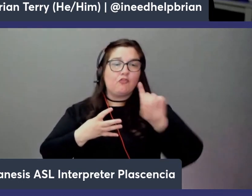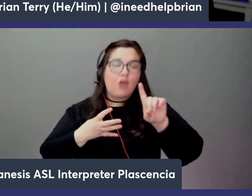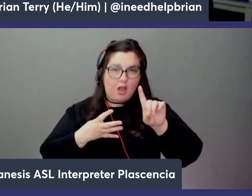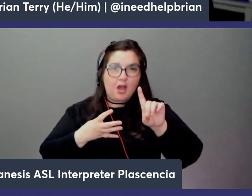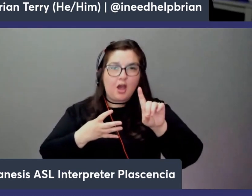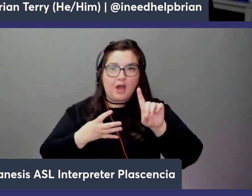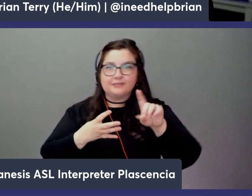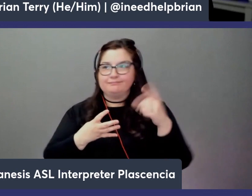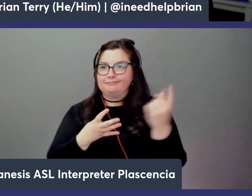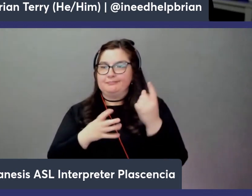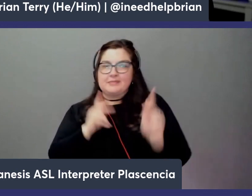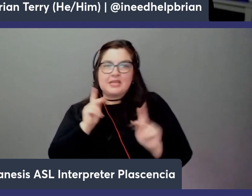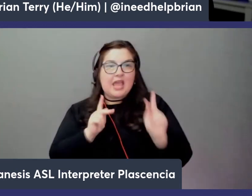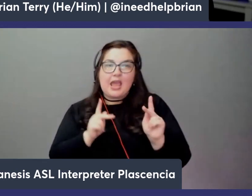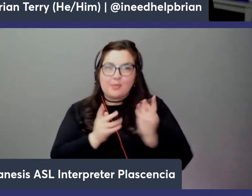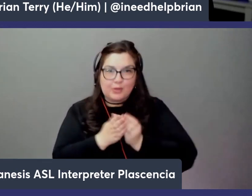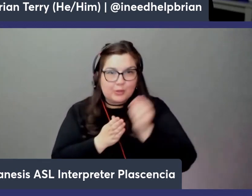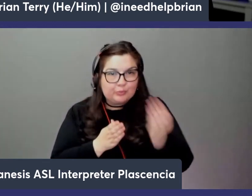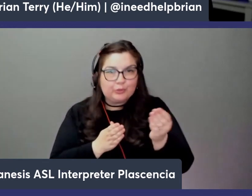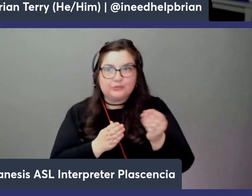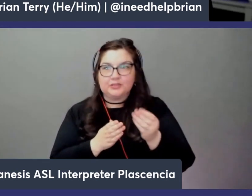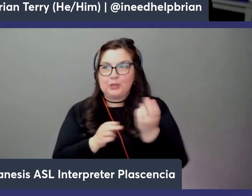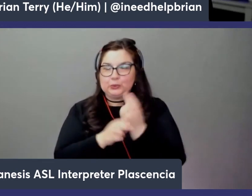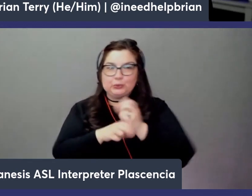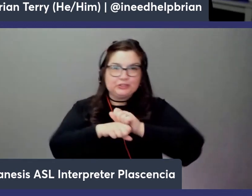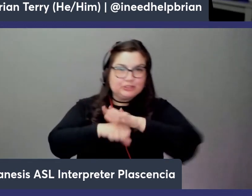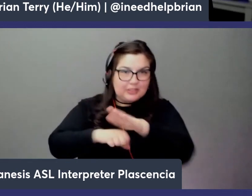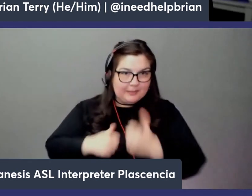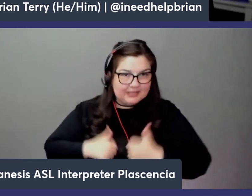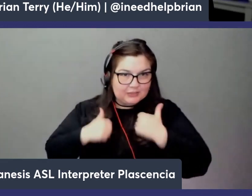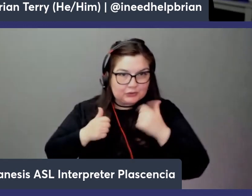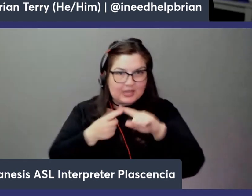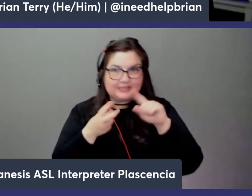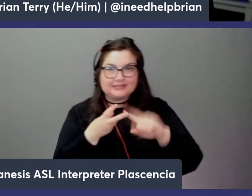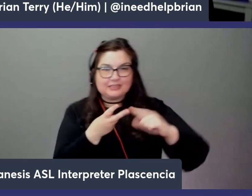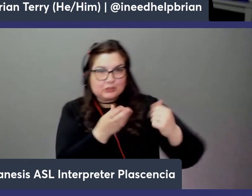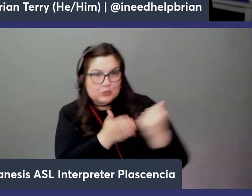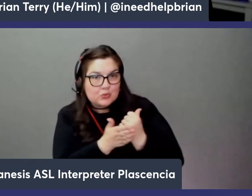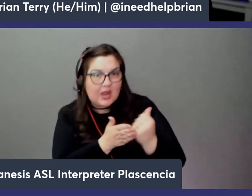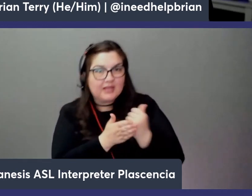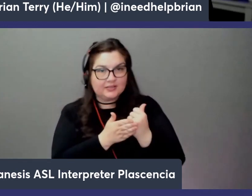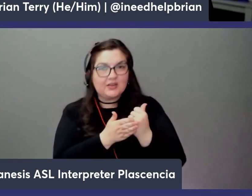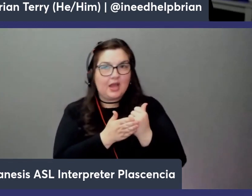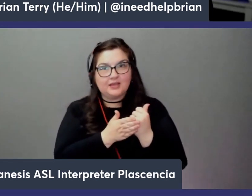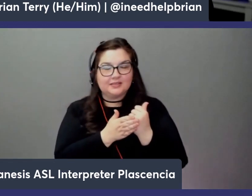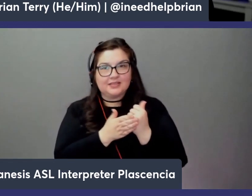they've used shipping addresses and credit cards, and being able to build together that web of connections